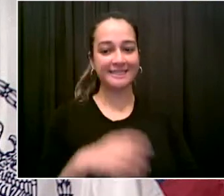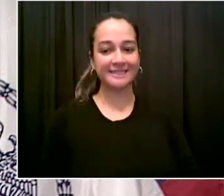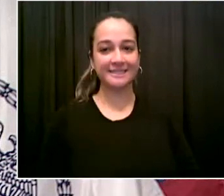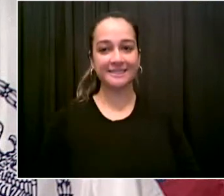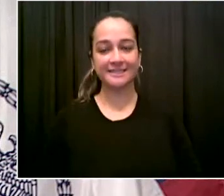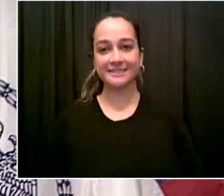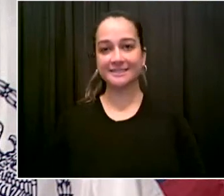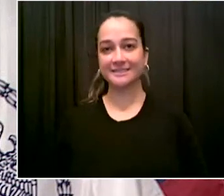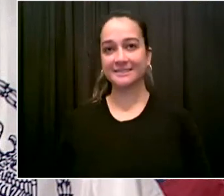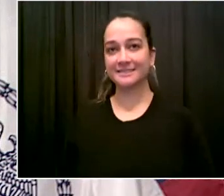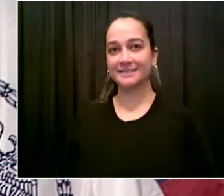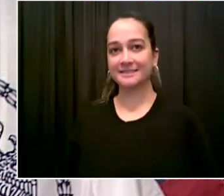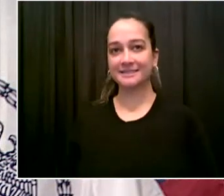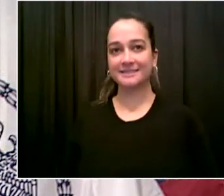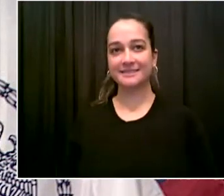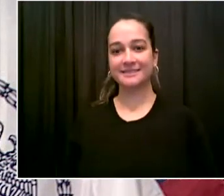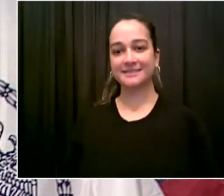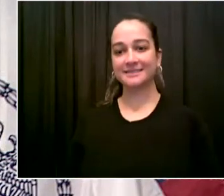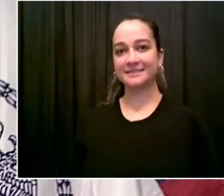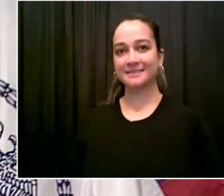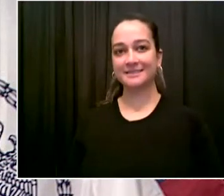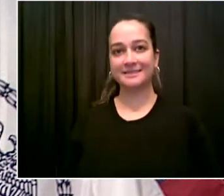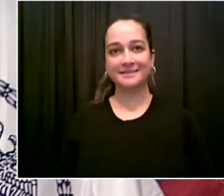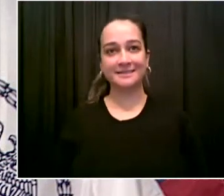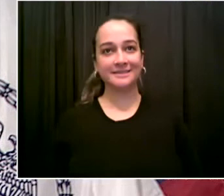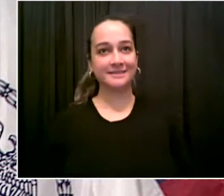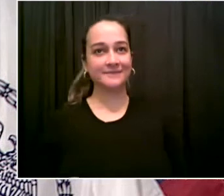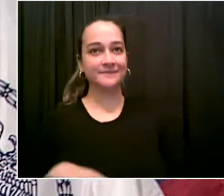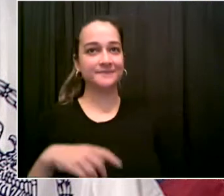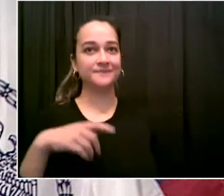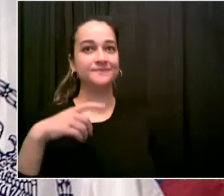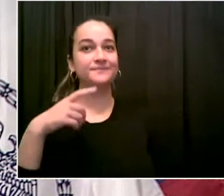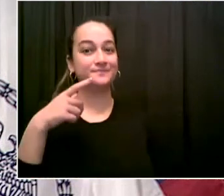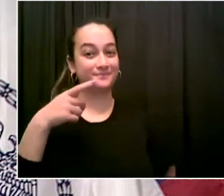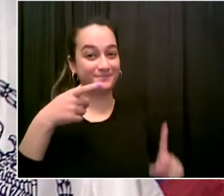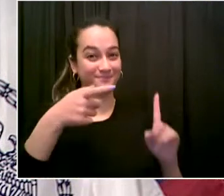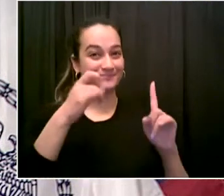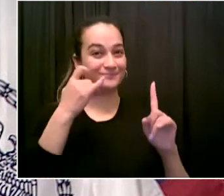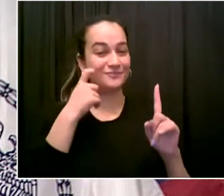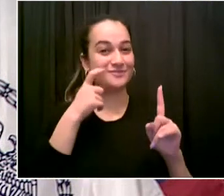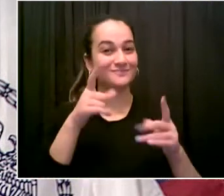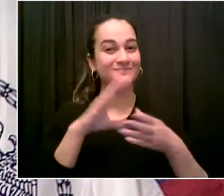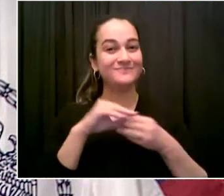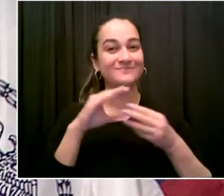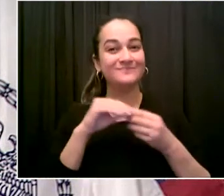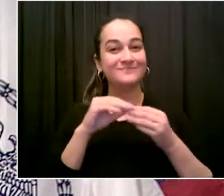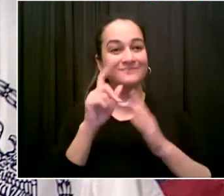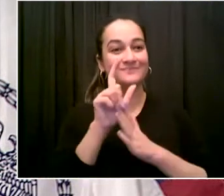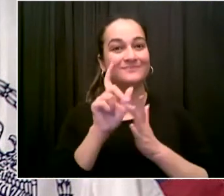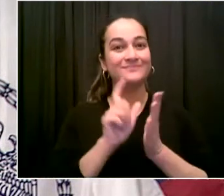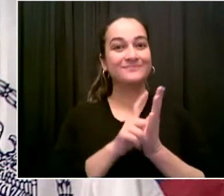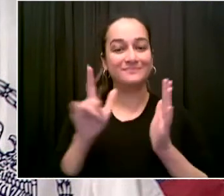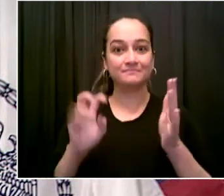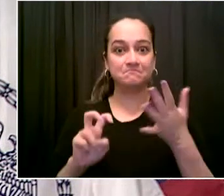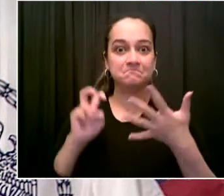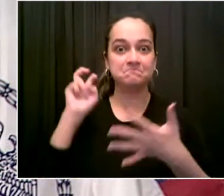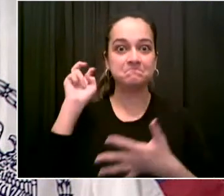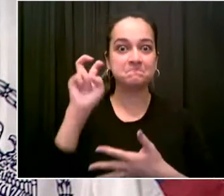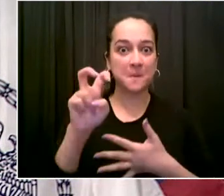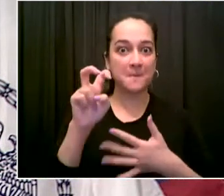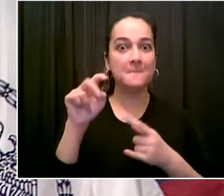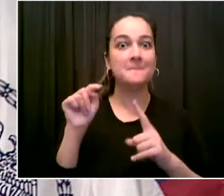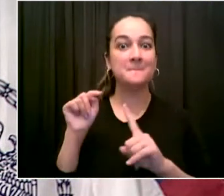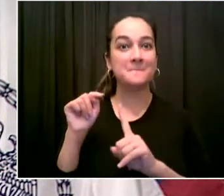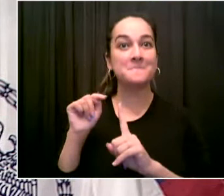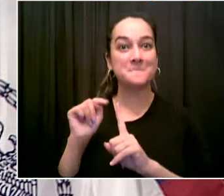Reporter: